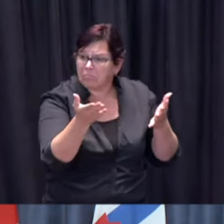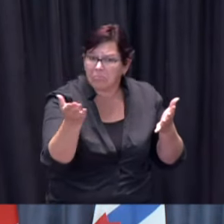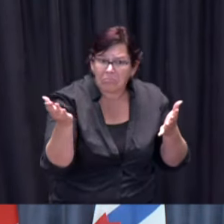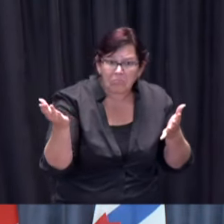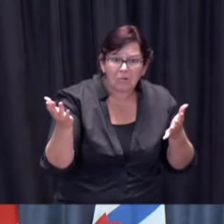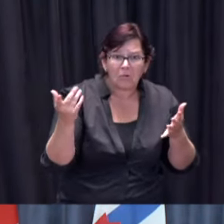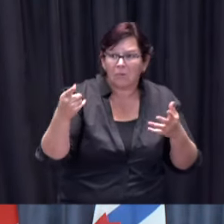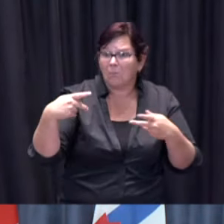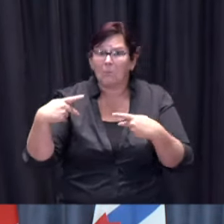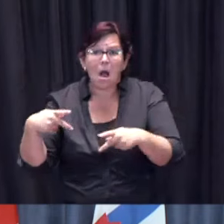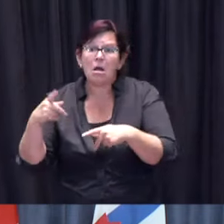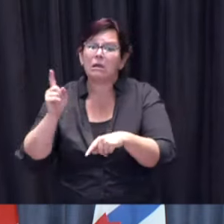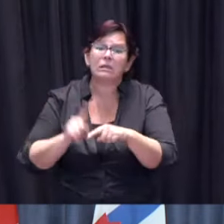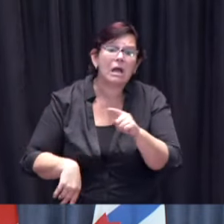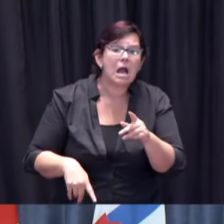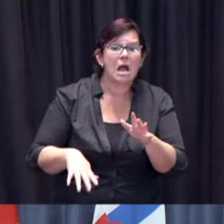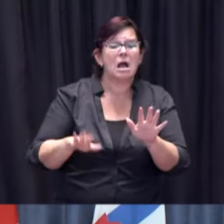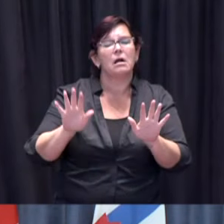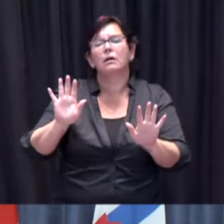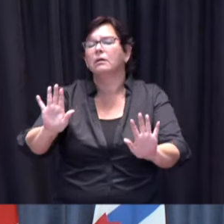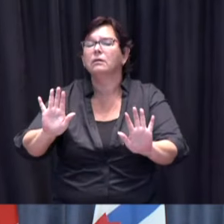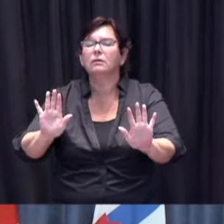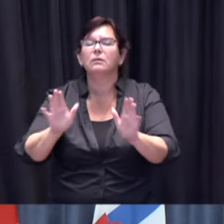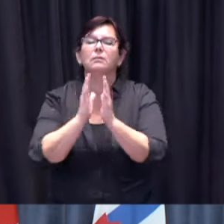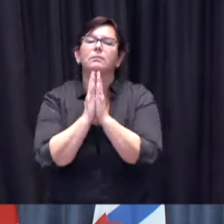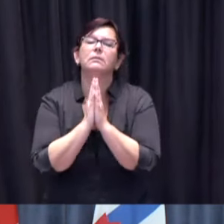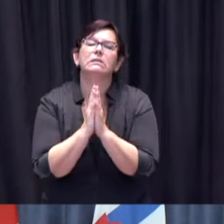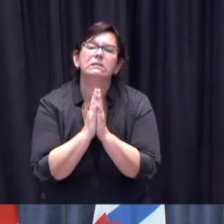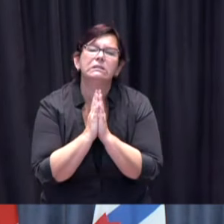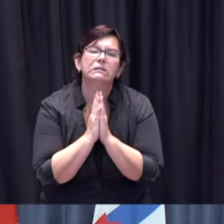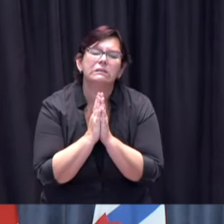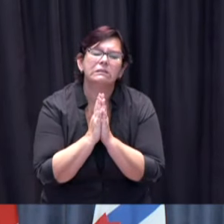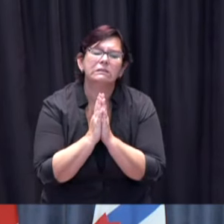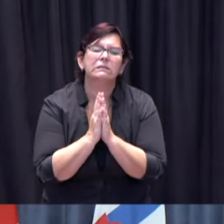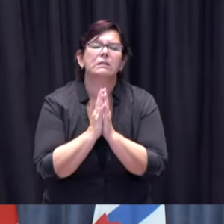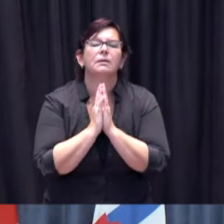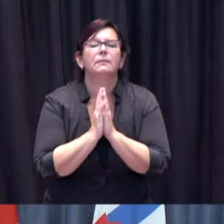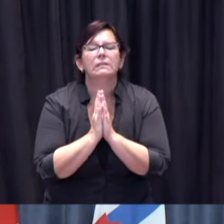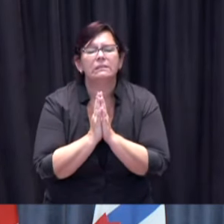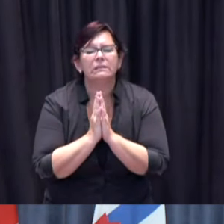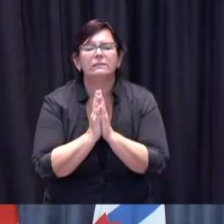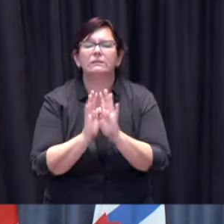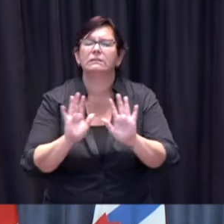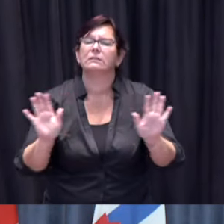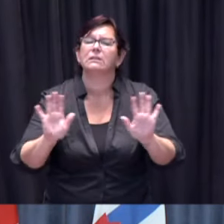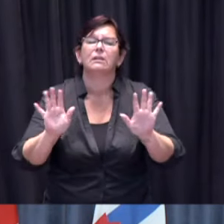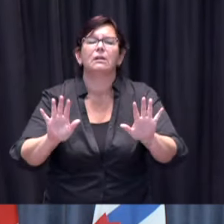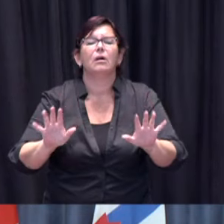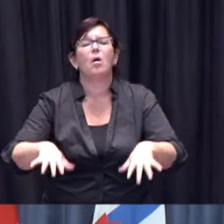pleading with people to avoid holding or attending more informal backyard type social